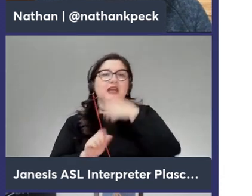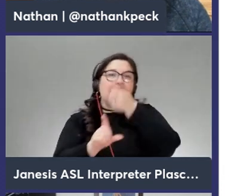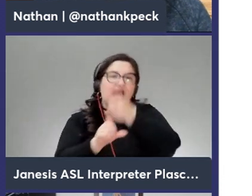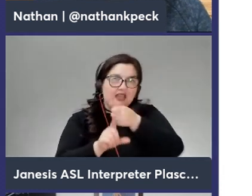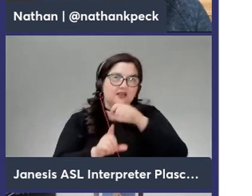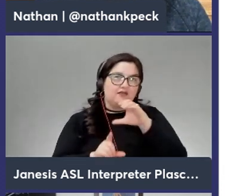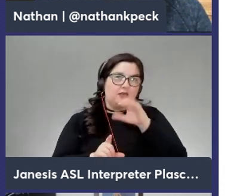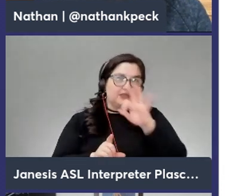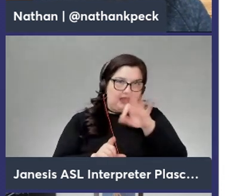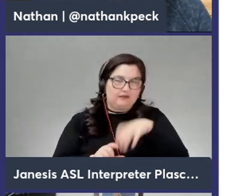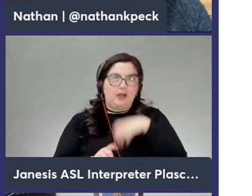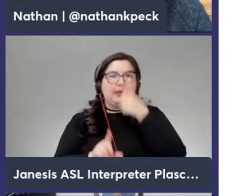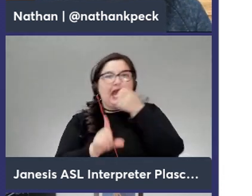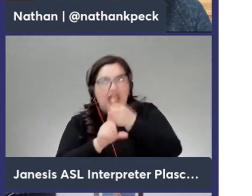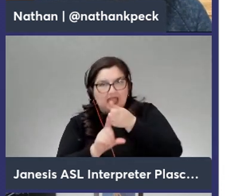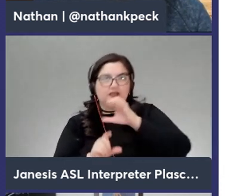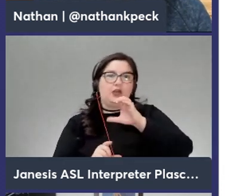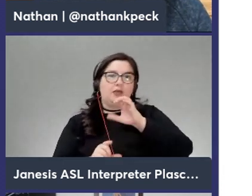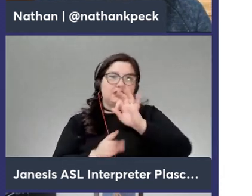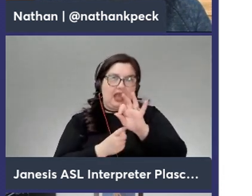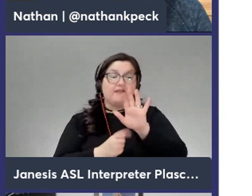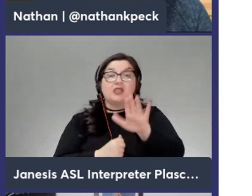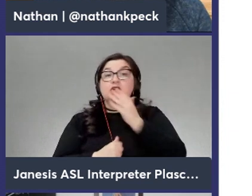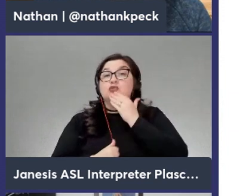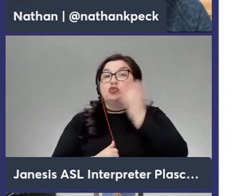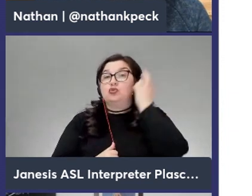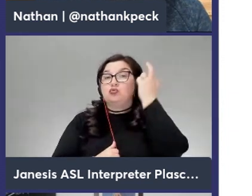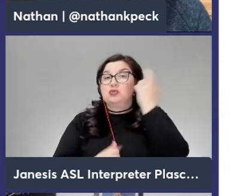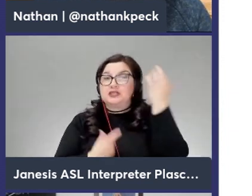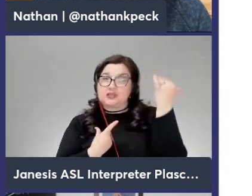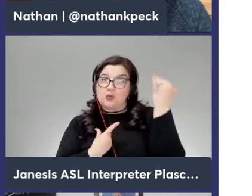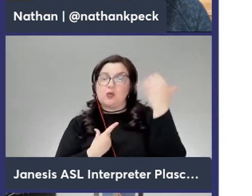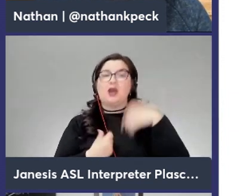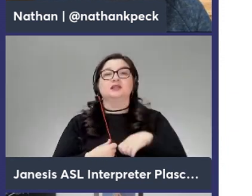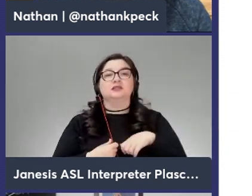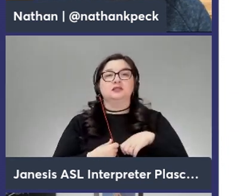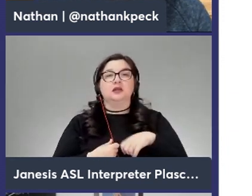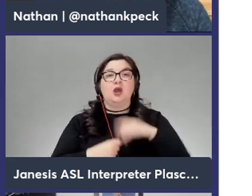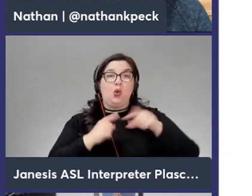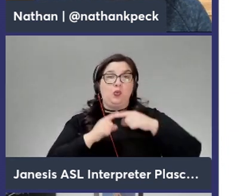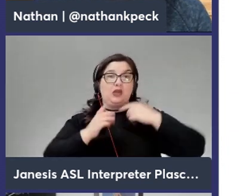And there's good reason for that, right? Effectively after we get through all six images